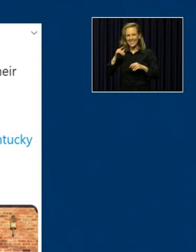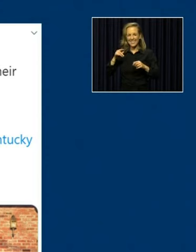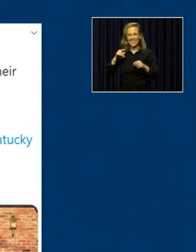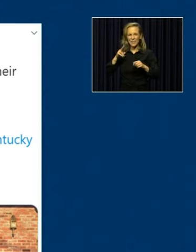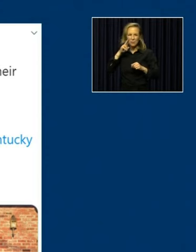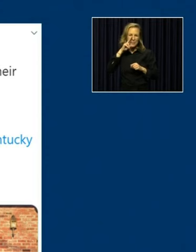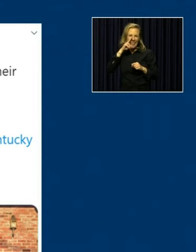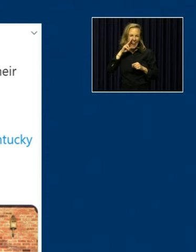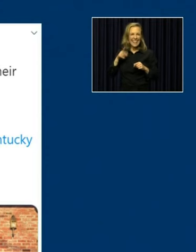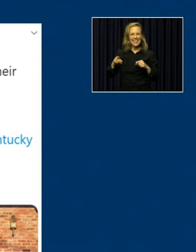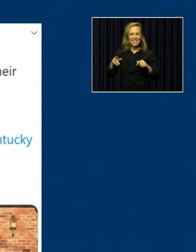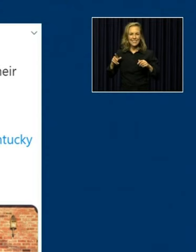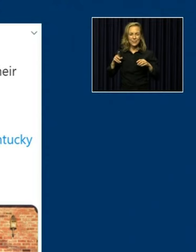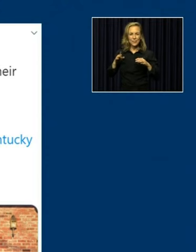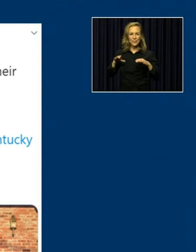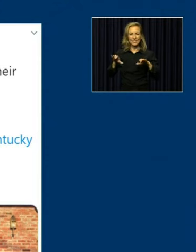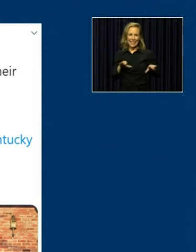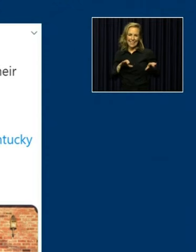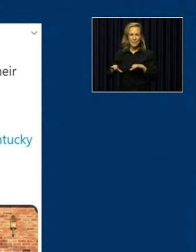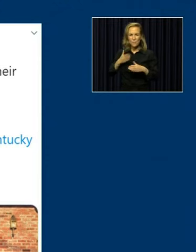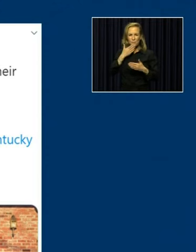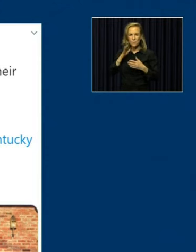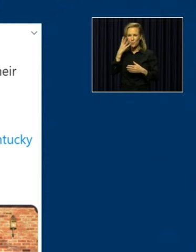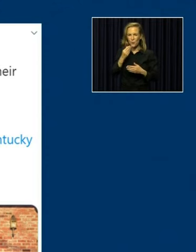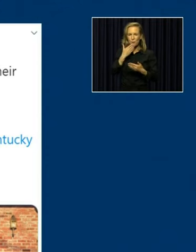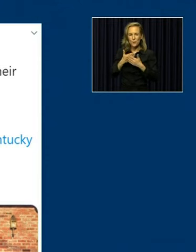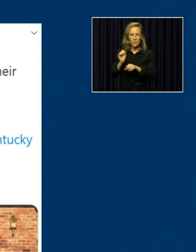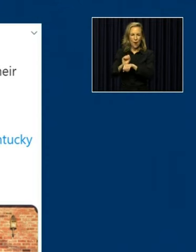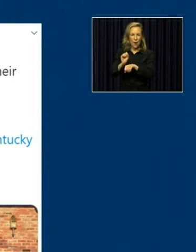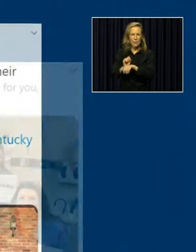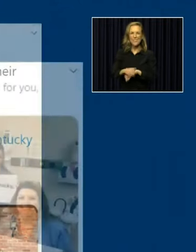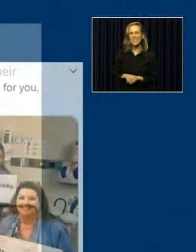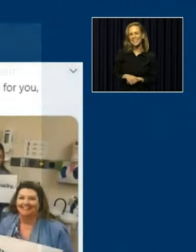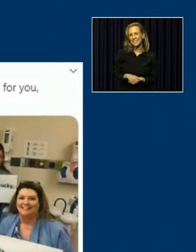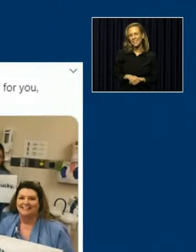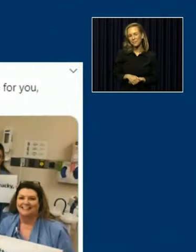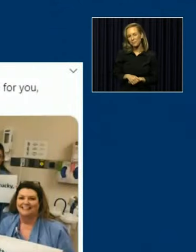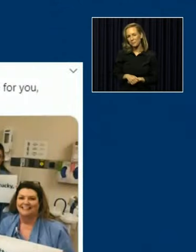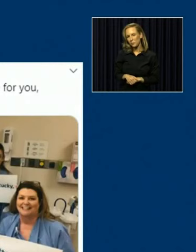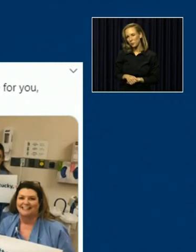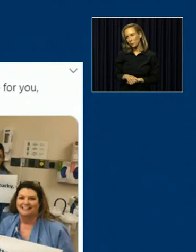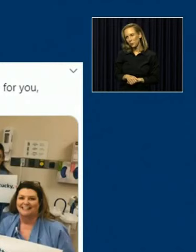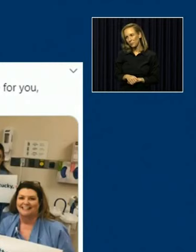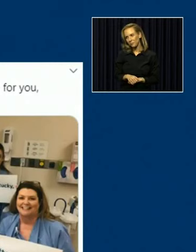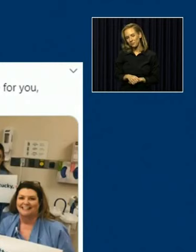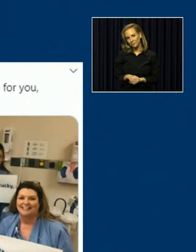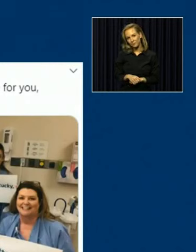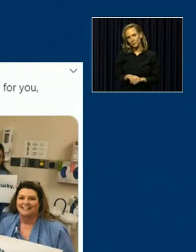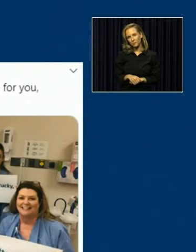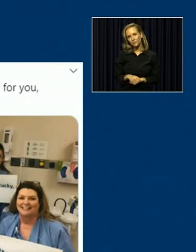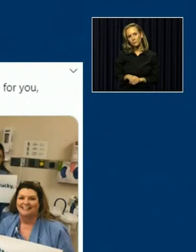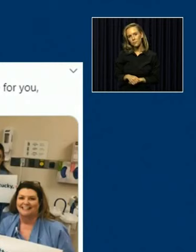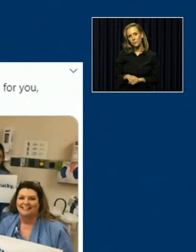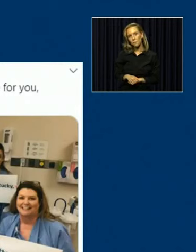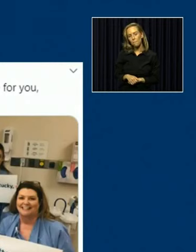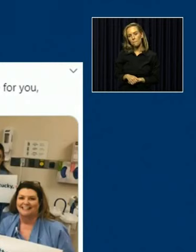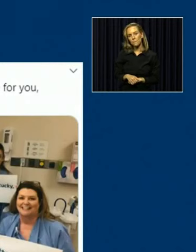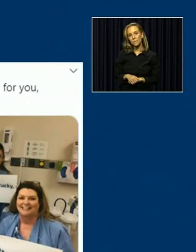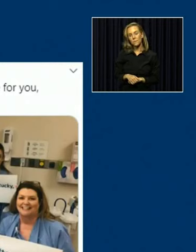THANKED ME FOR MENTIONING YOU CAN PAINT AROUND THE LIGHTBULB. LET'S TRY TO MAKE SURE IN AS